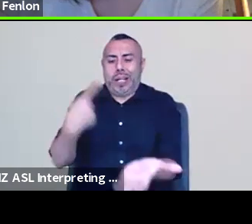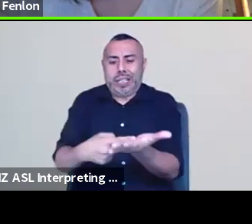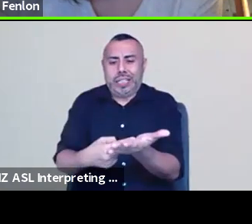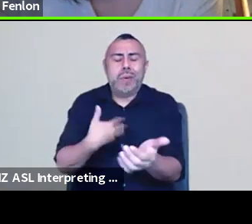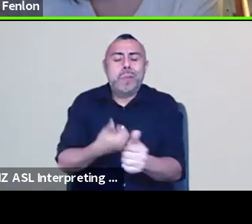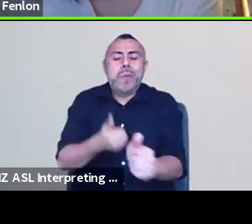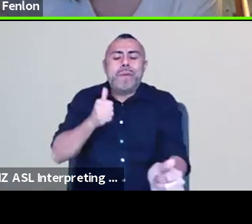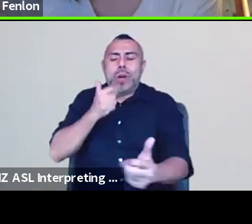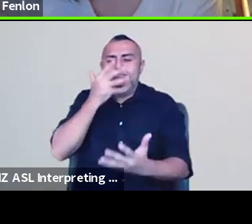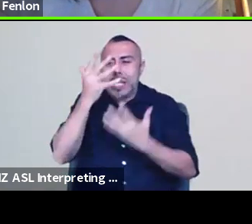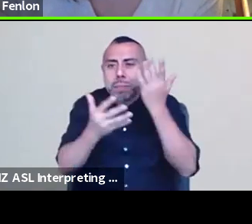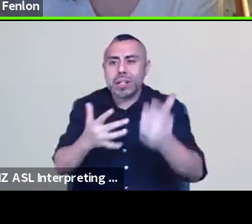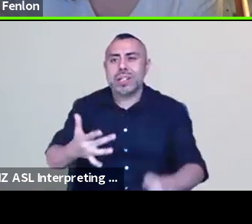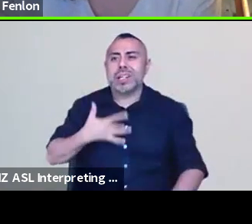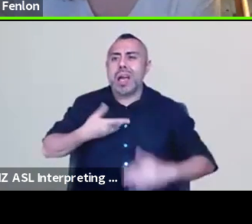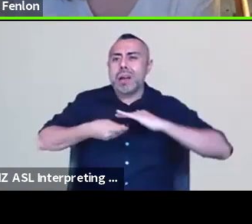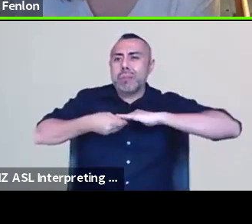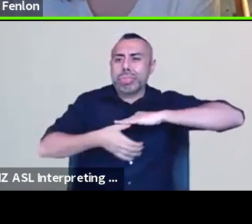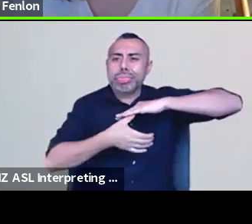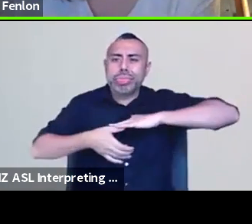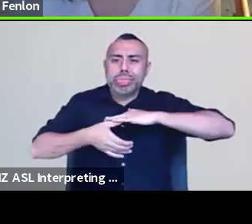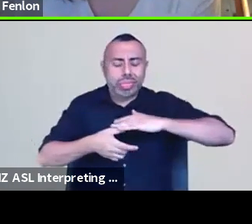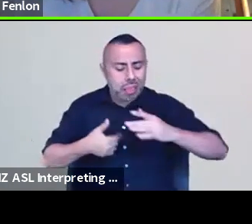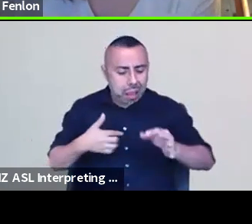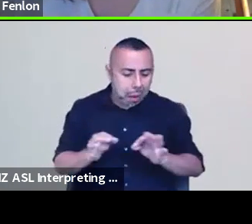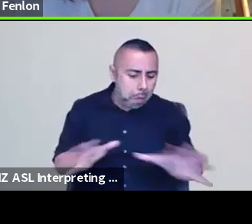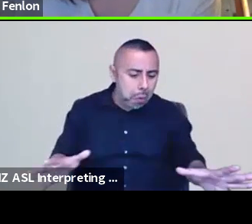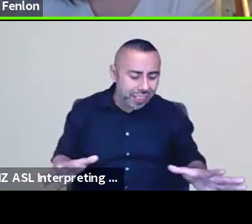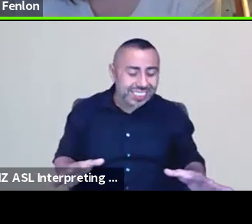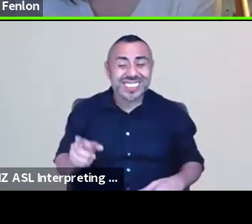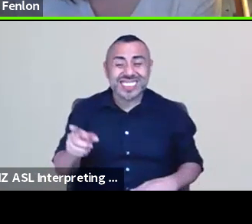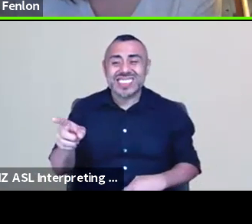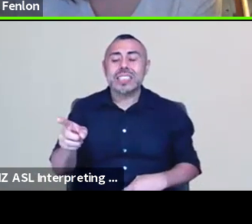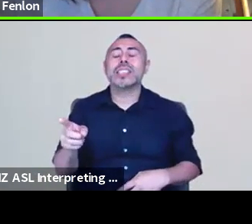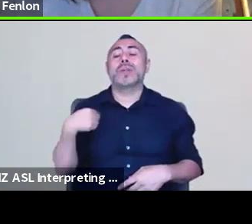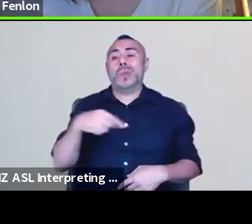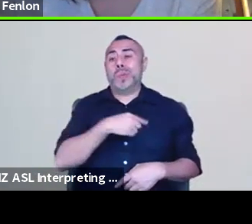which Amy talked about. We're really hoping that tonight we all made some steps